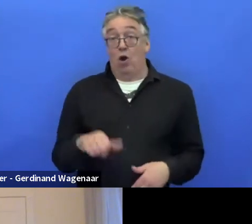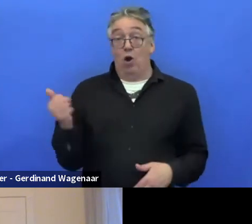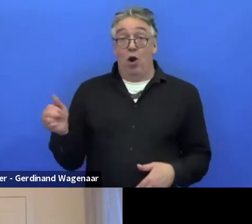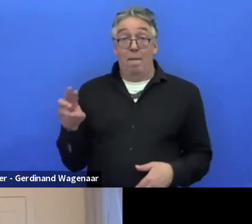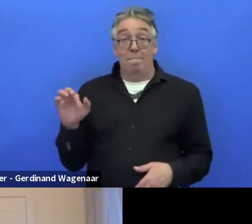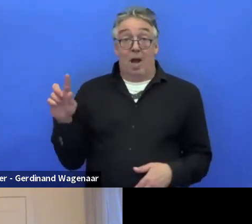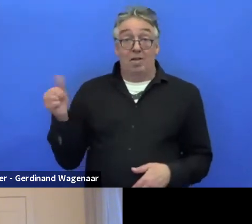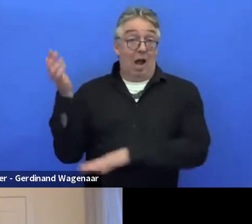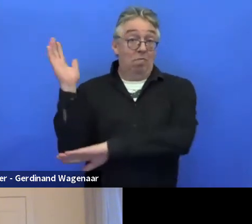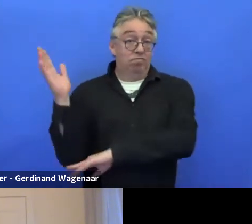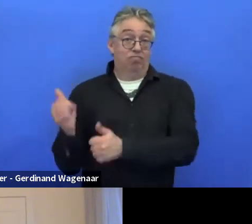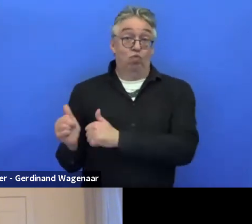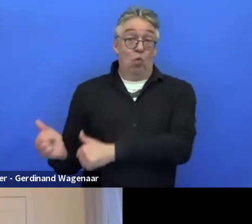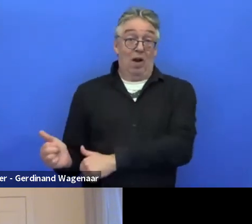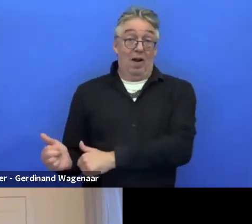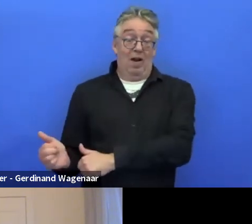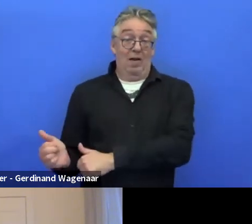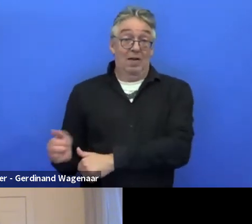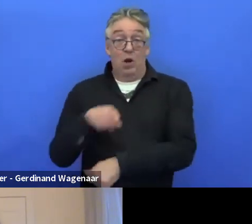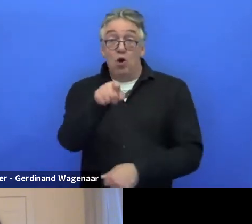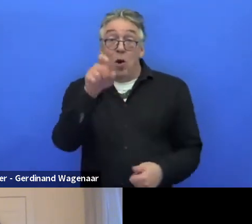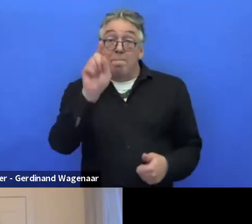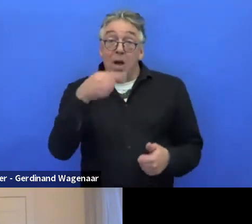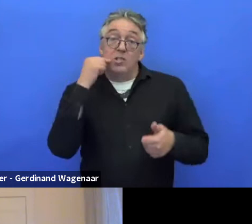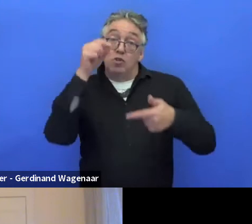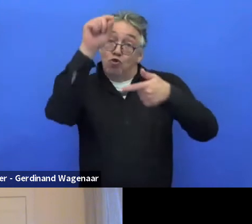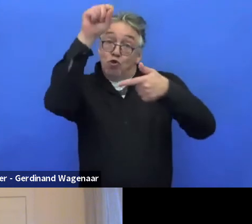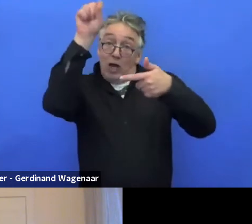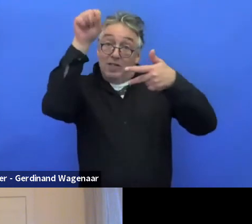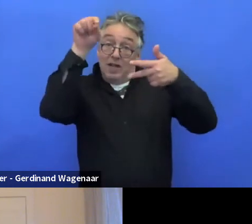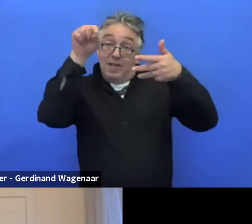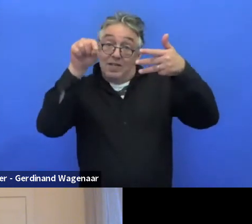of what needs to be in place for us to be able to look into the complaint